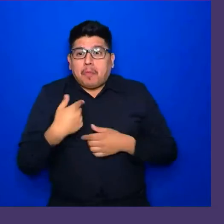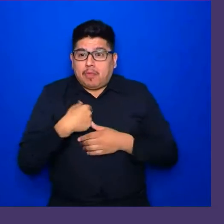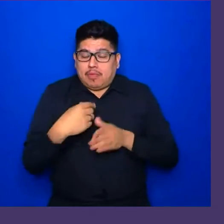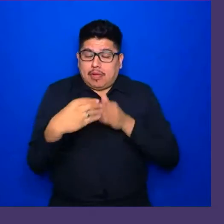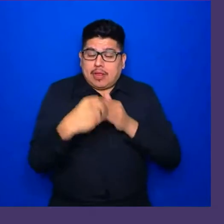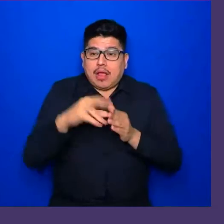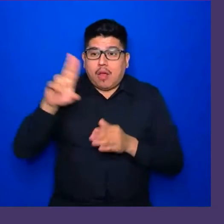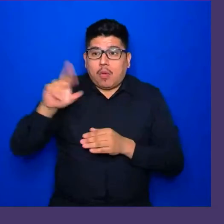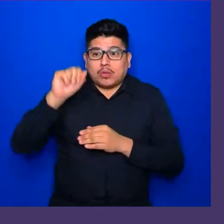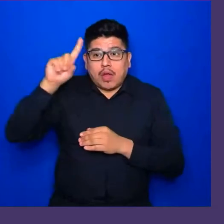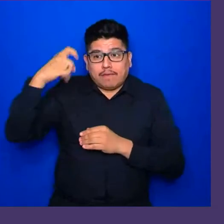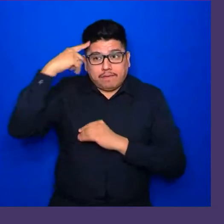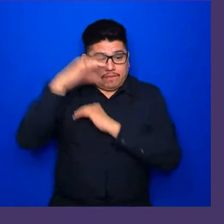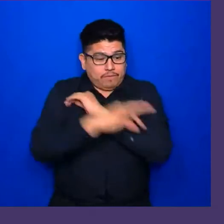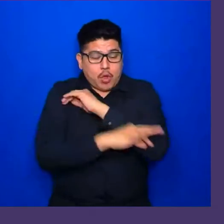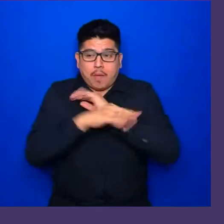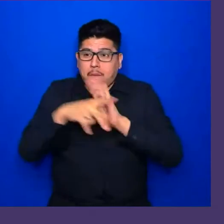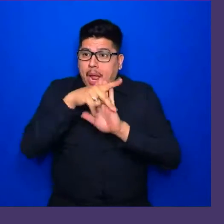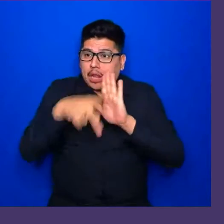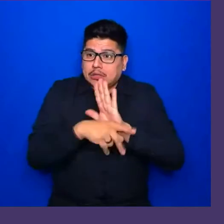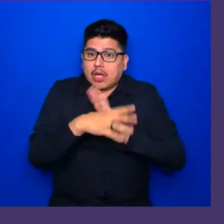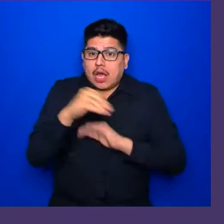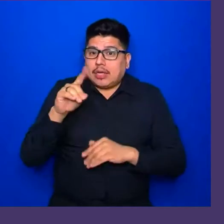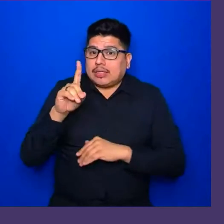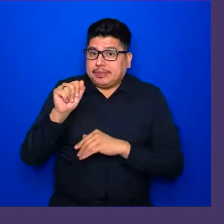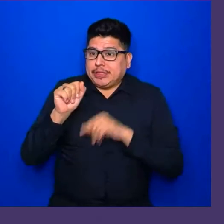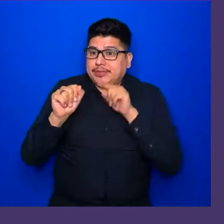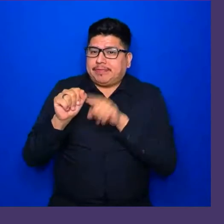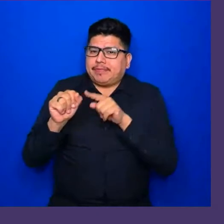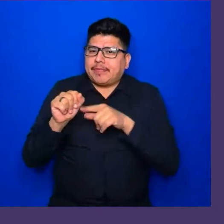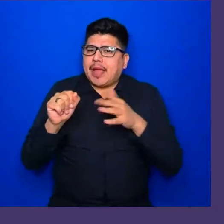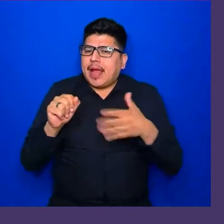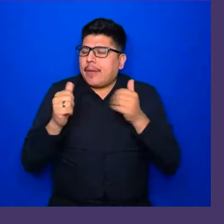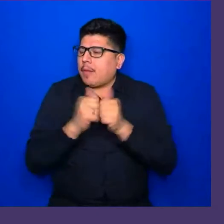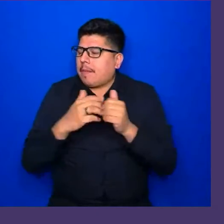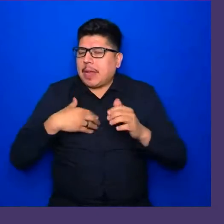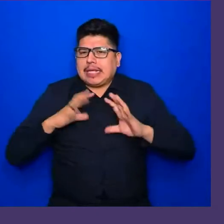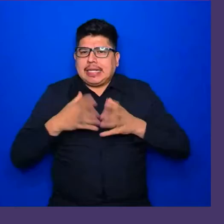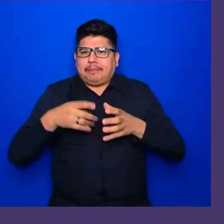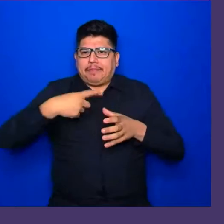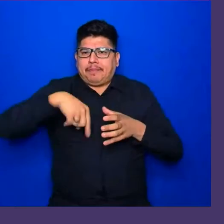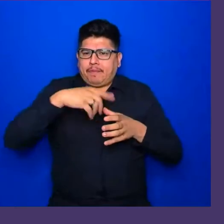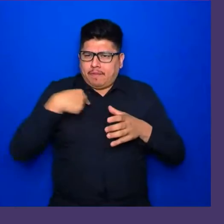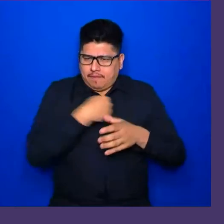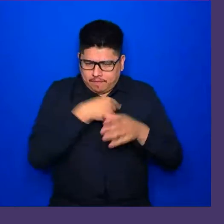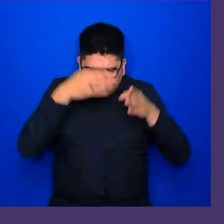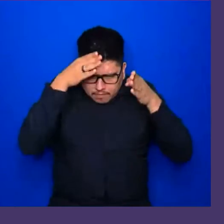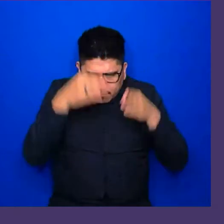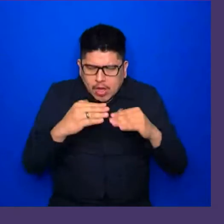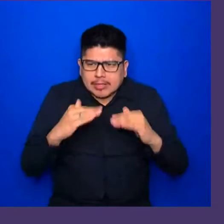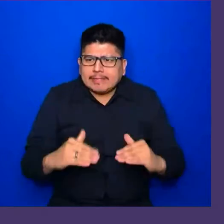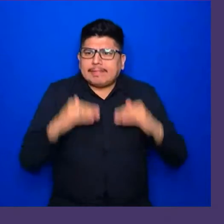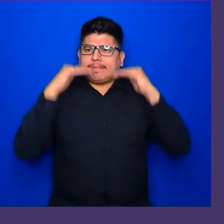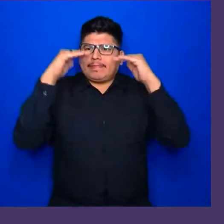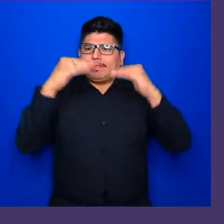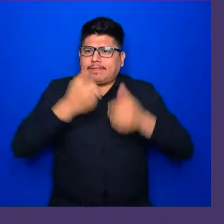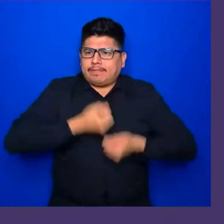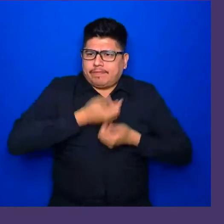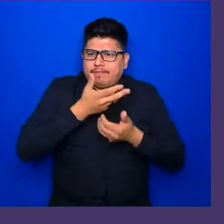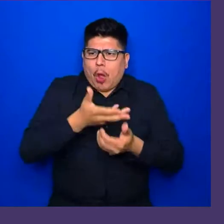with my team and we focus on advancing the voices, the rights, the perspective, the value of persons with disability across the globe,